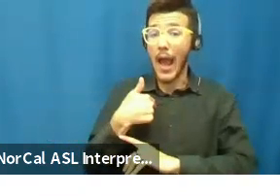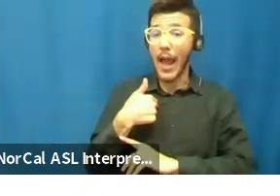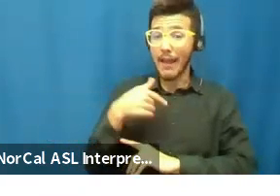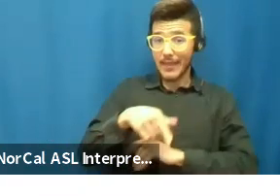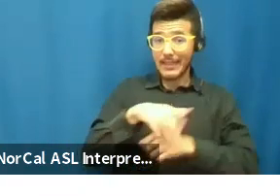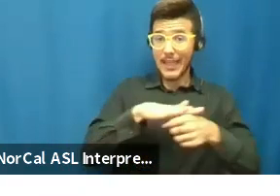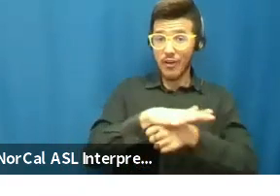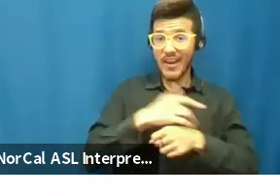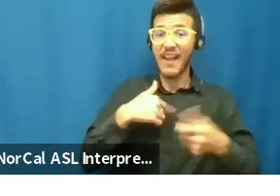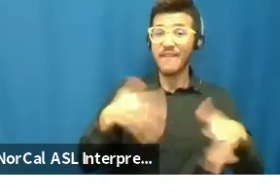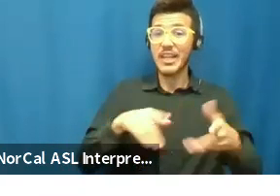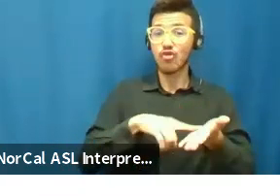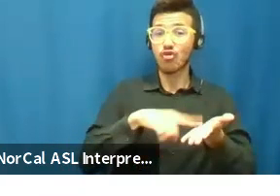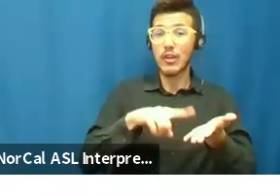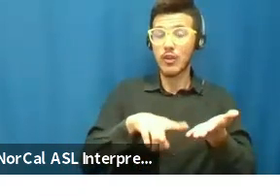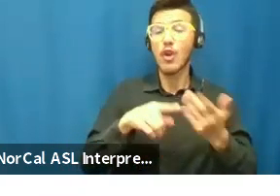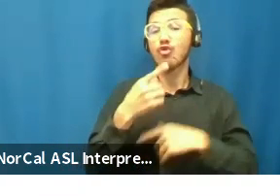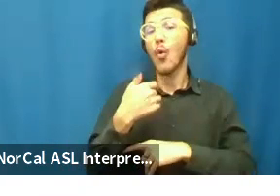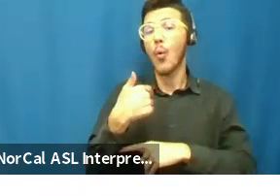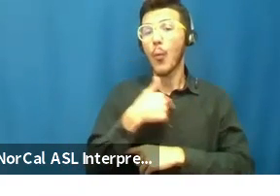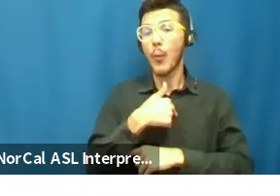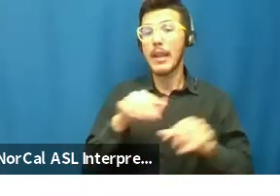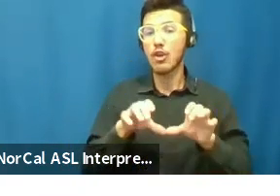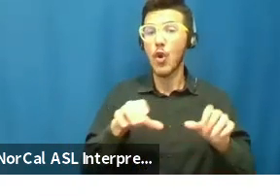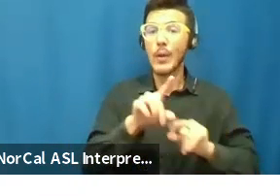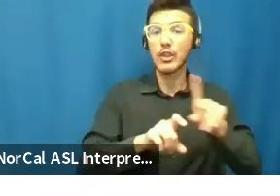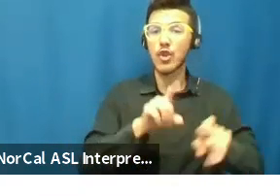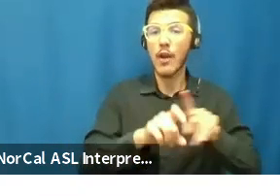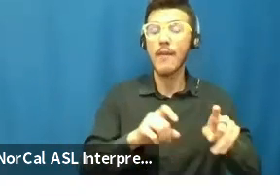we actually did a survey of both people with and without disabilities and found, actually,